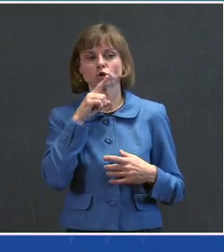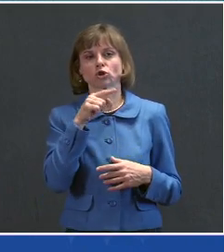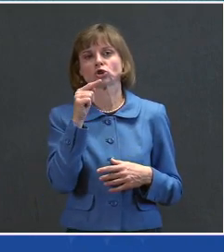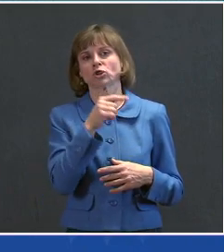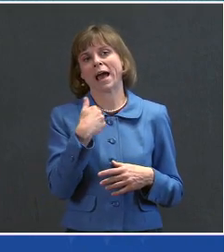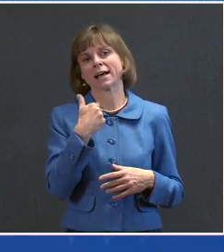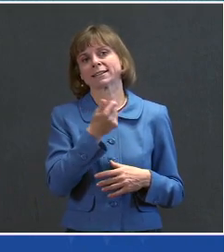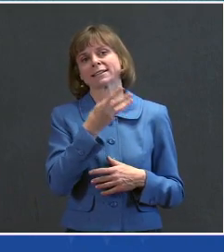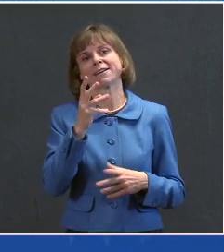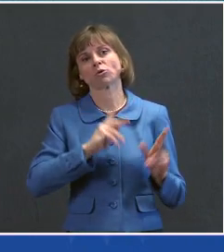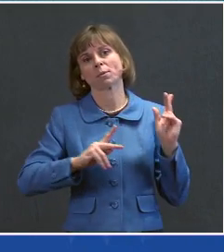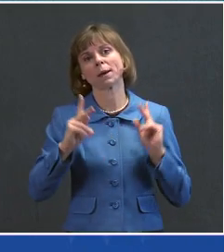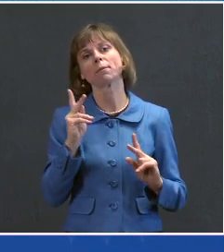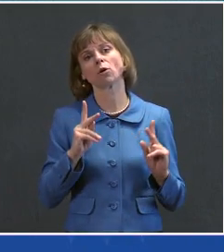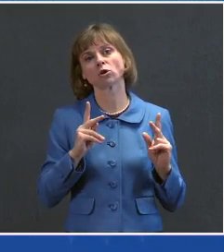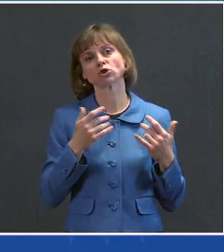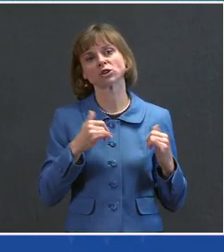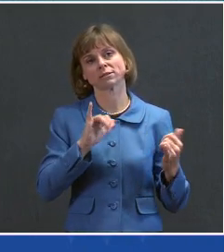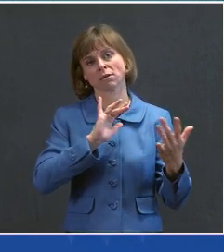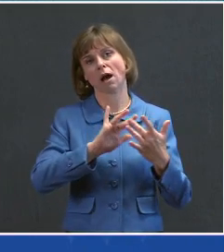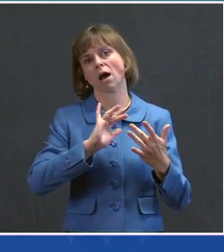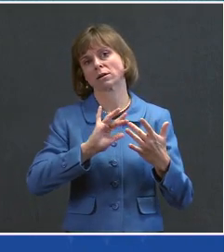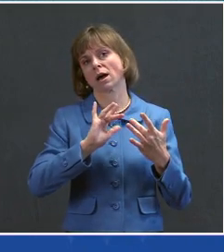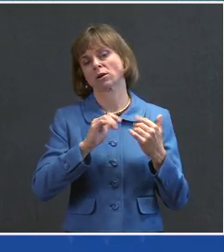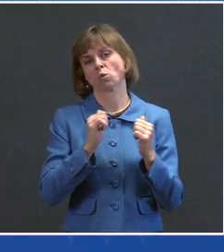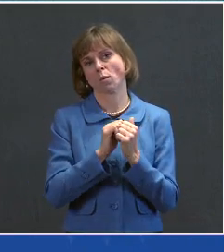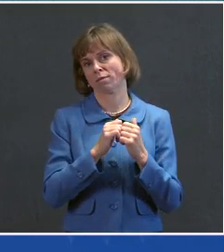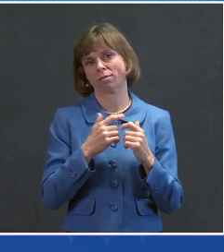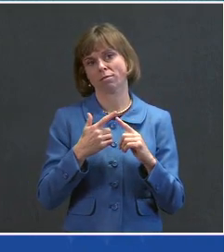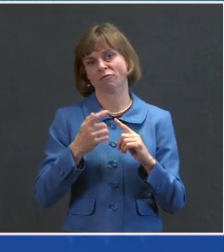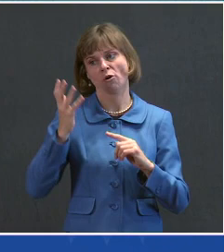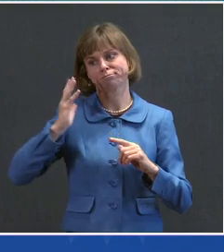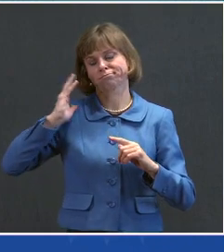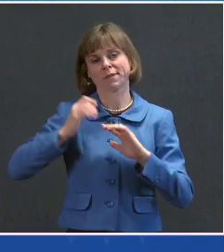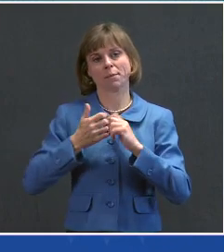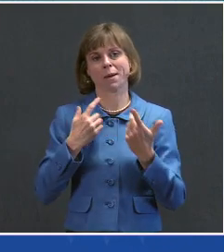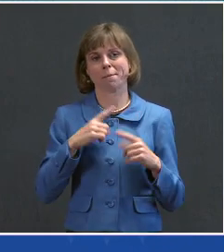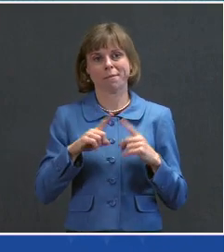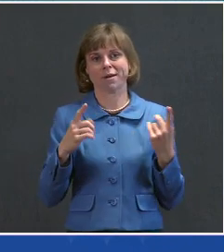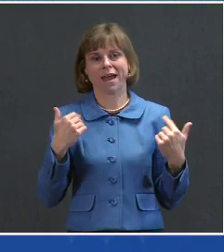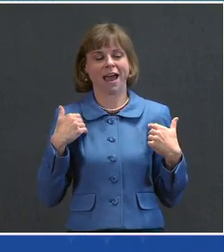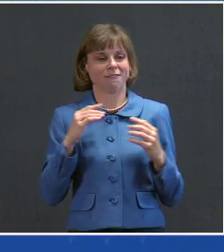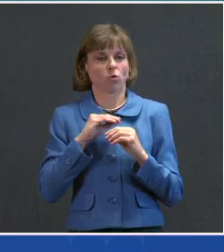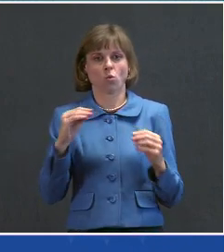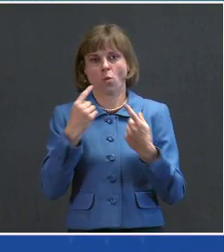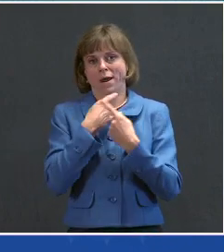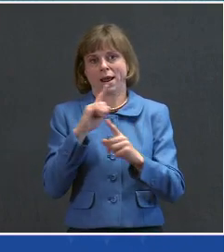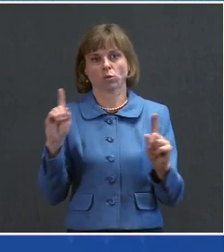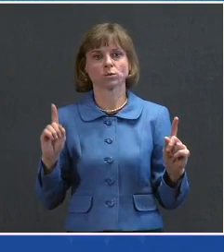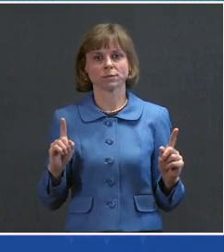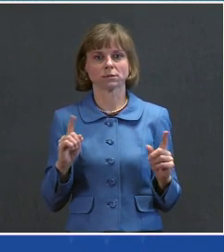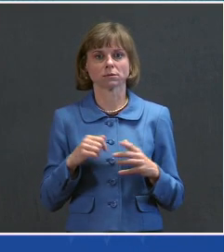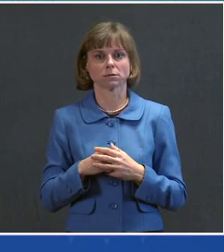she still remains in touch with from the campaign, but I don't have any calls or engagements to read out. The Press: And then, as you know,